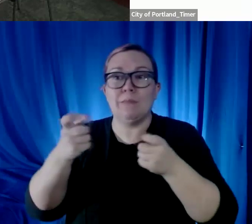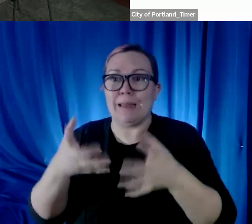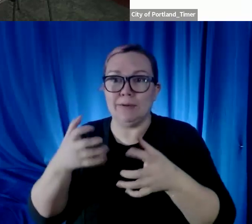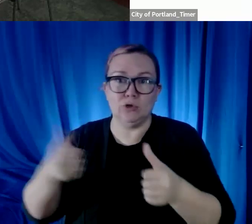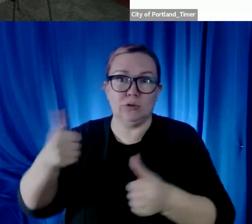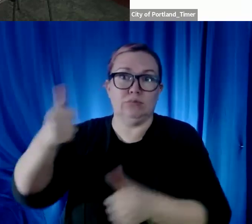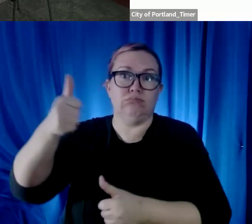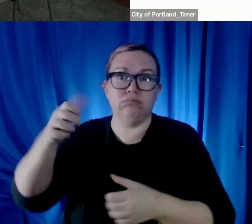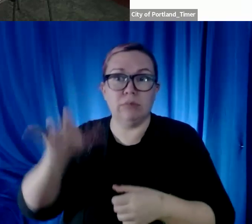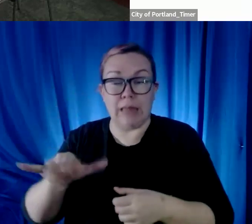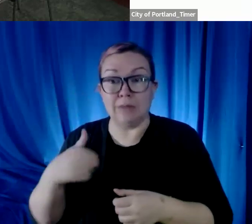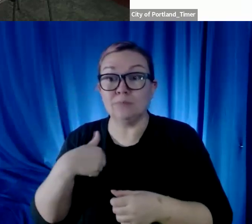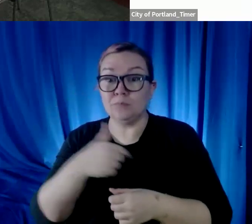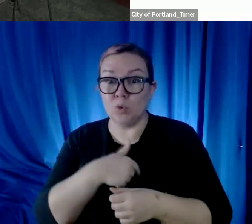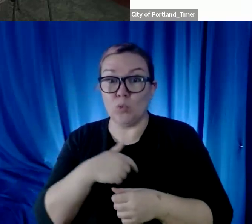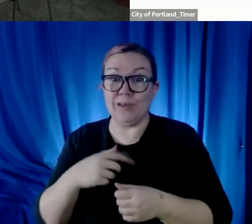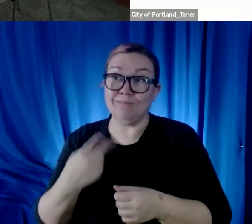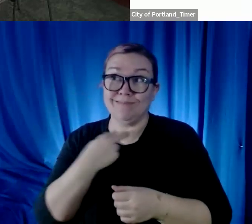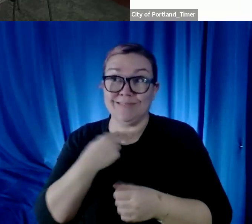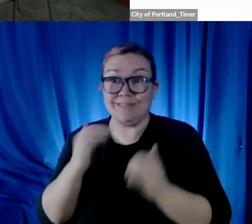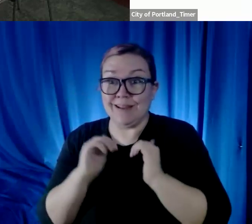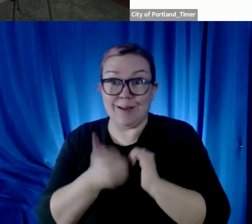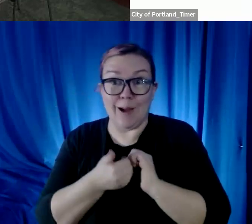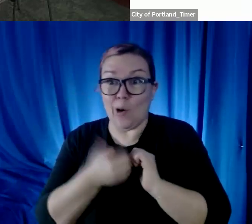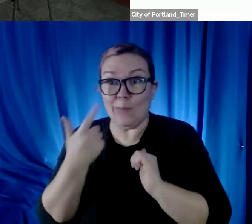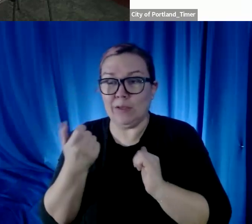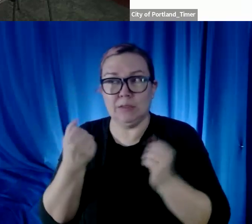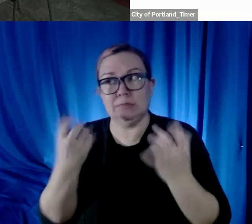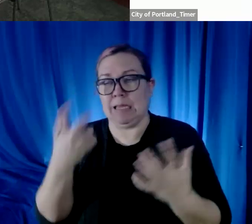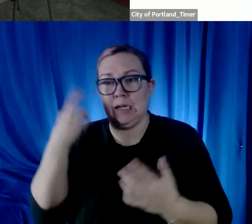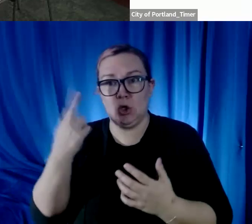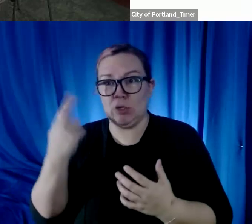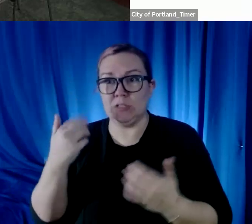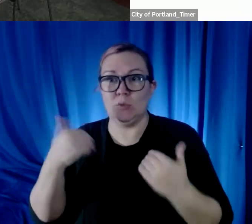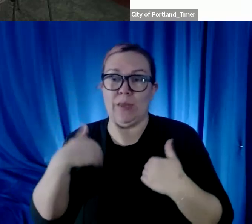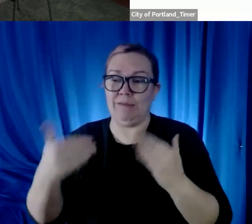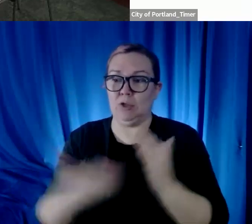We got into this pickle because of a lot of reasons and we've got a new council and a new mayor.